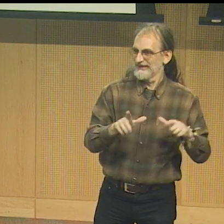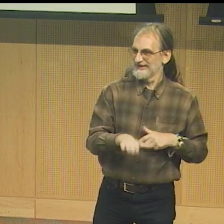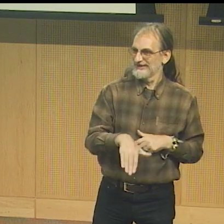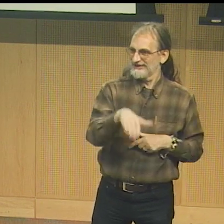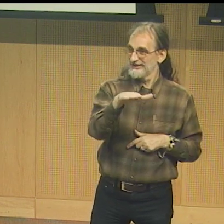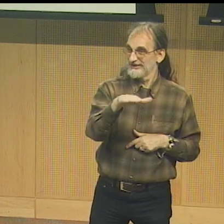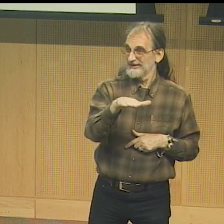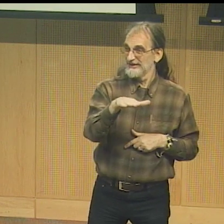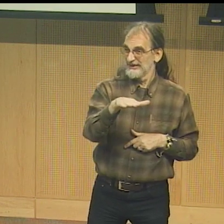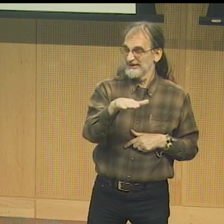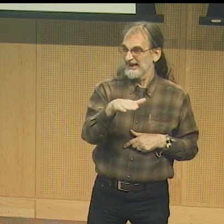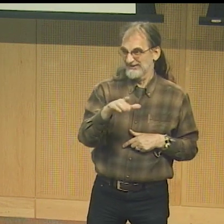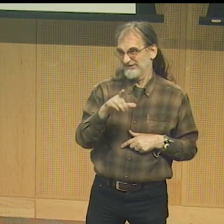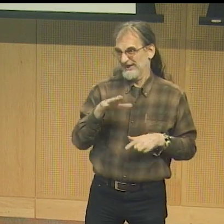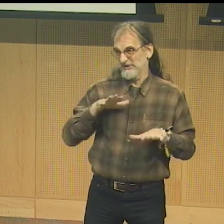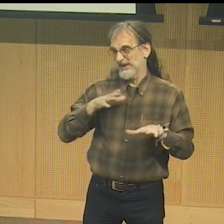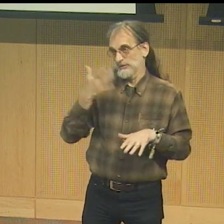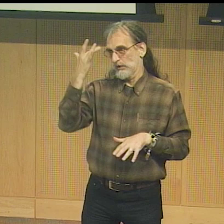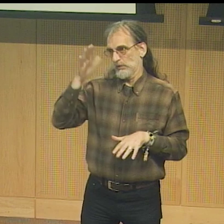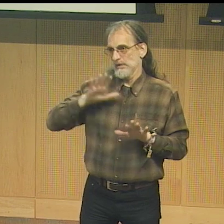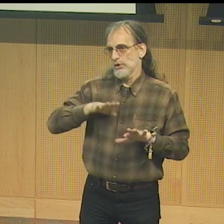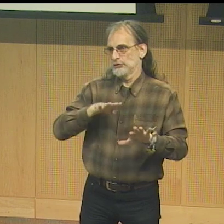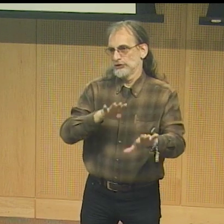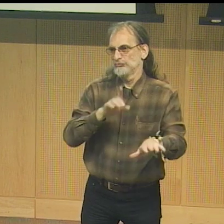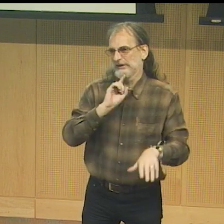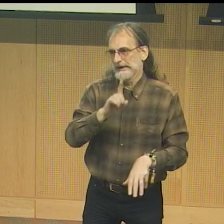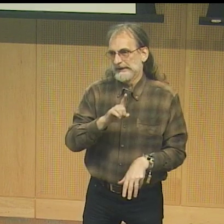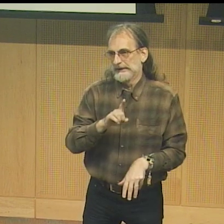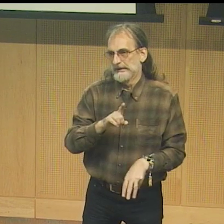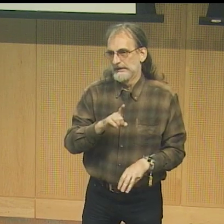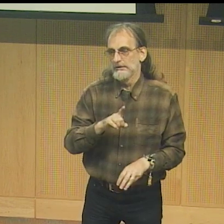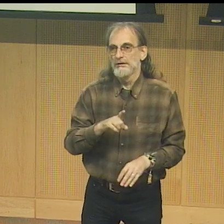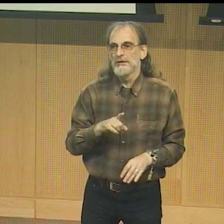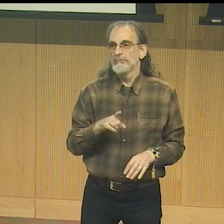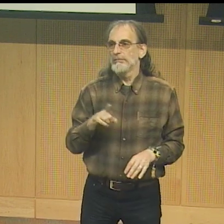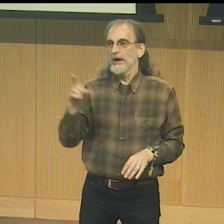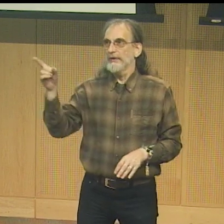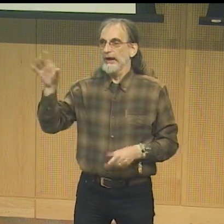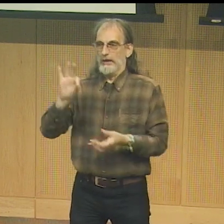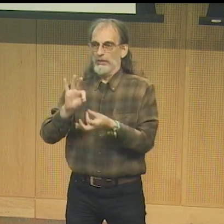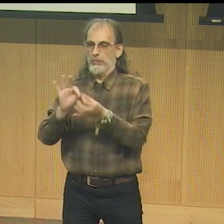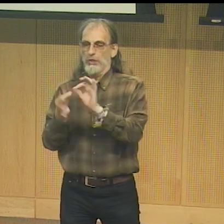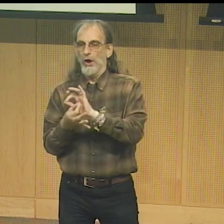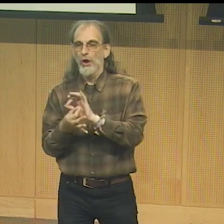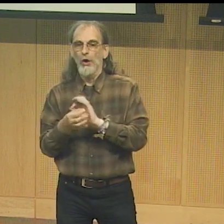forth our original efforts of protecting the language rights of Deaf children.